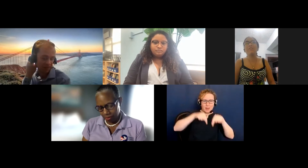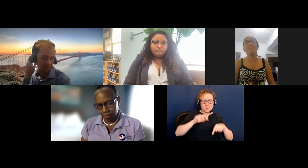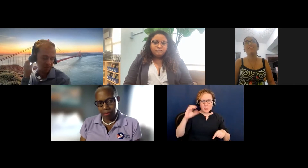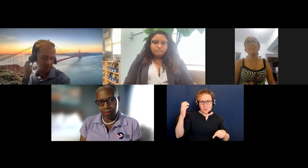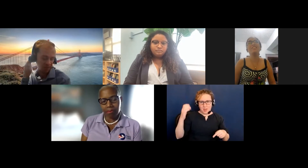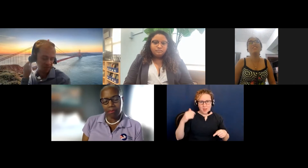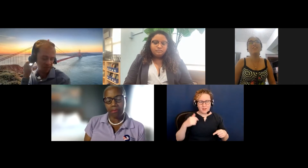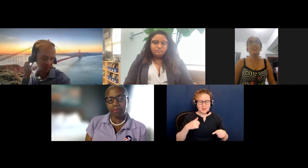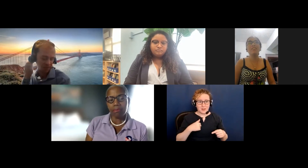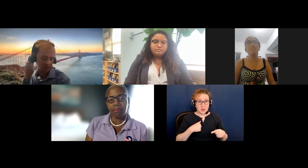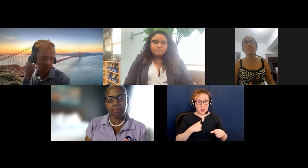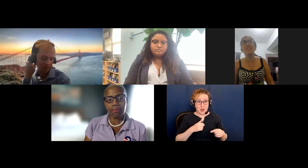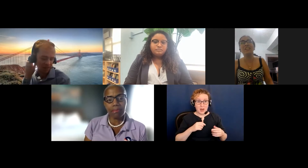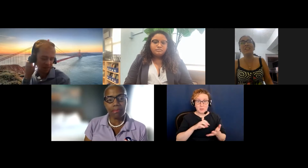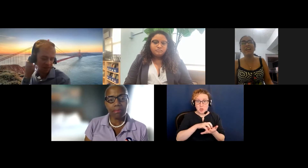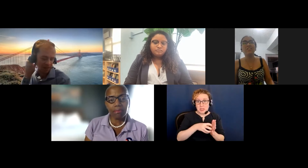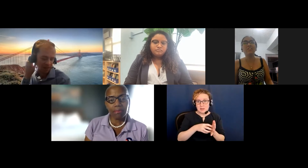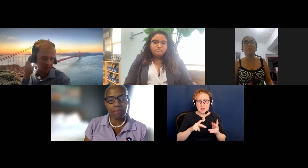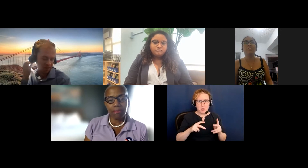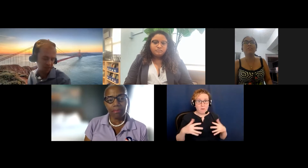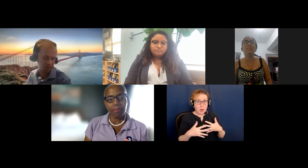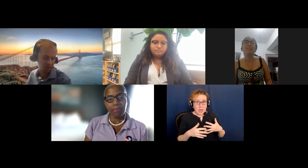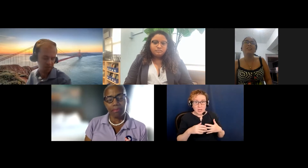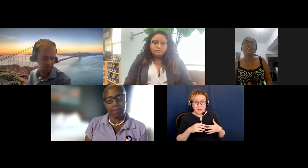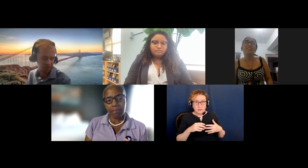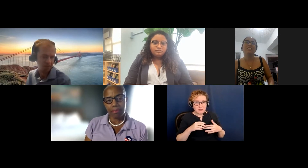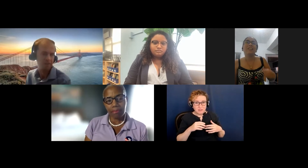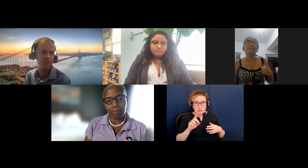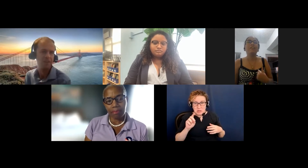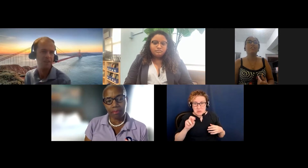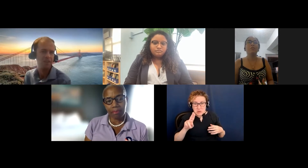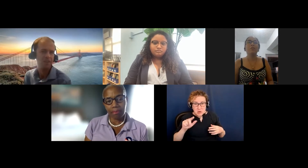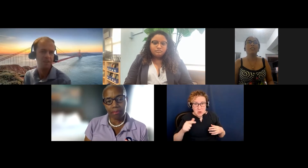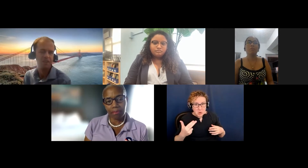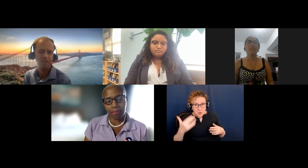People understood I could do things. I was actually scared because they were asking,